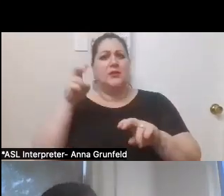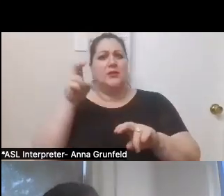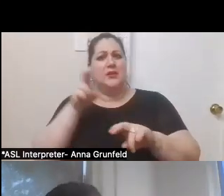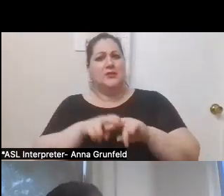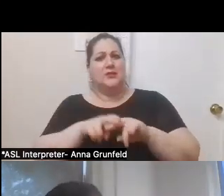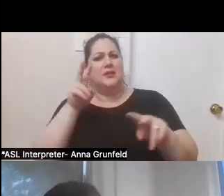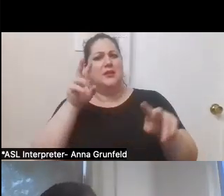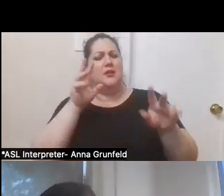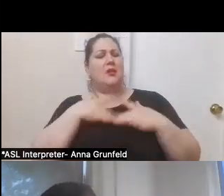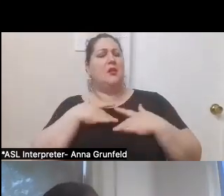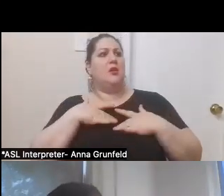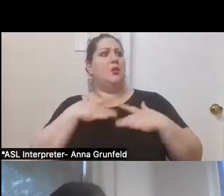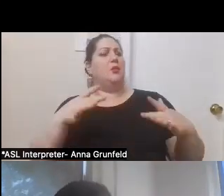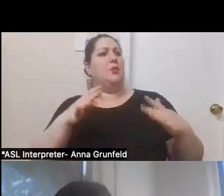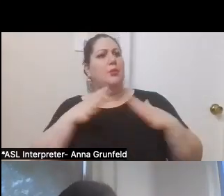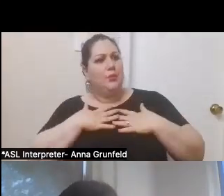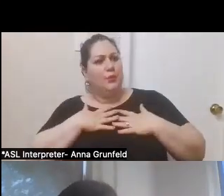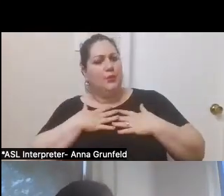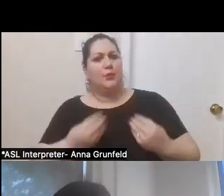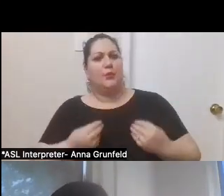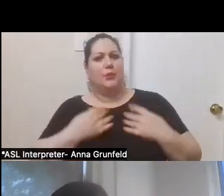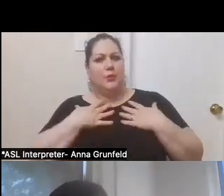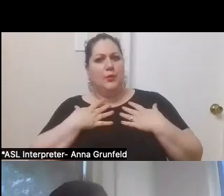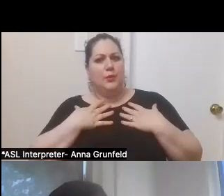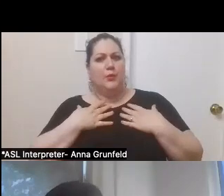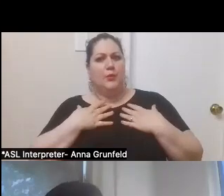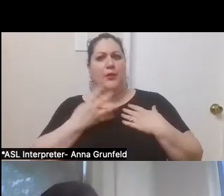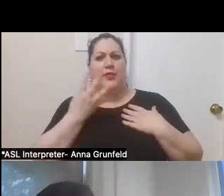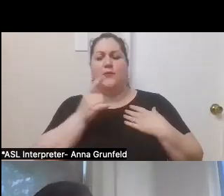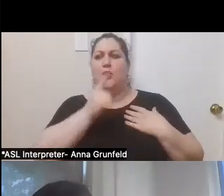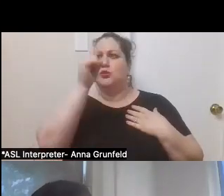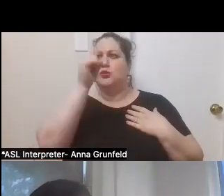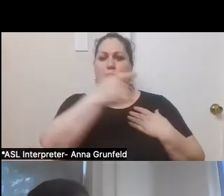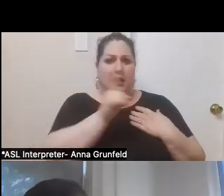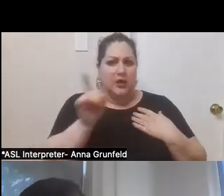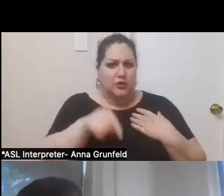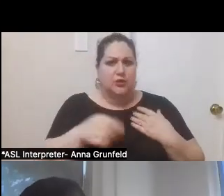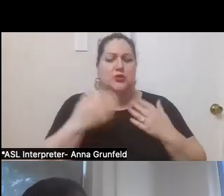We thank you for all their teachings and guidance and knowledge that we do that we